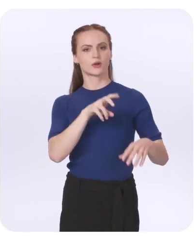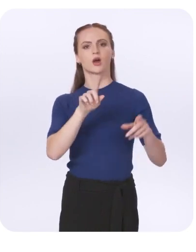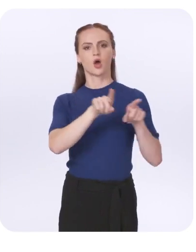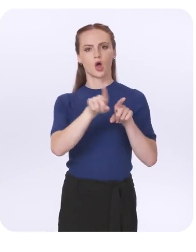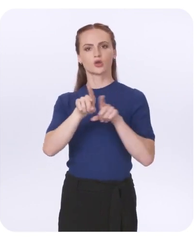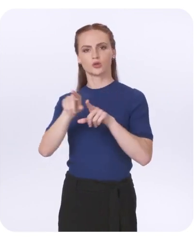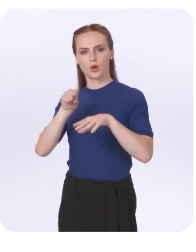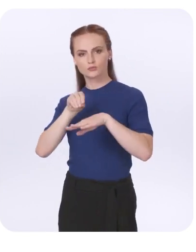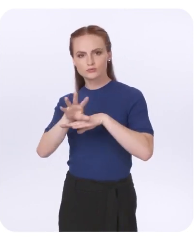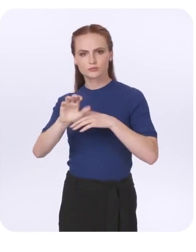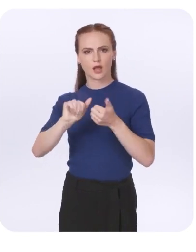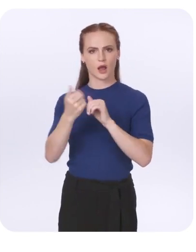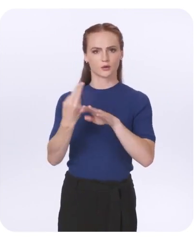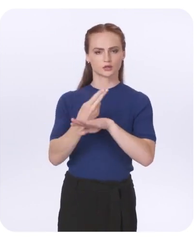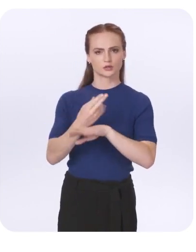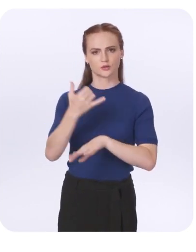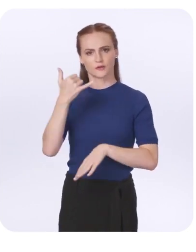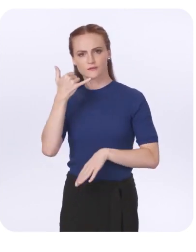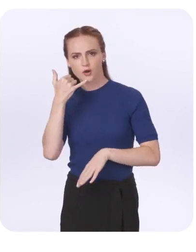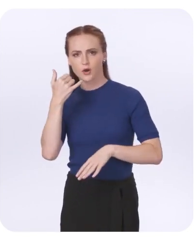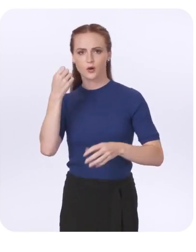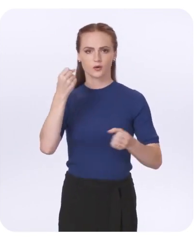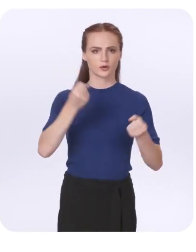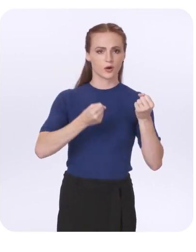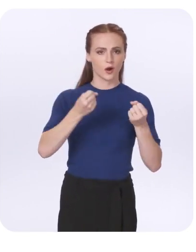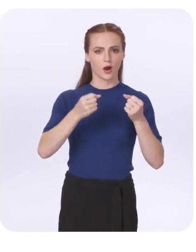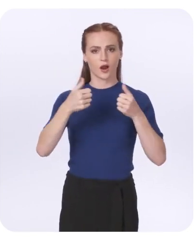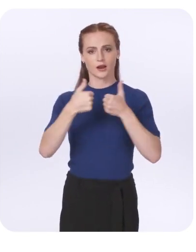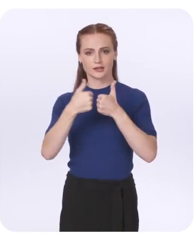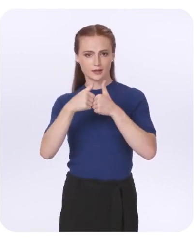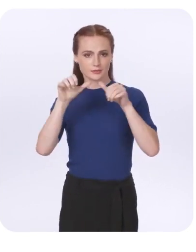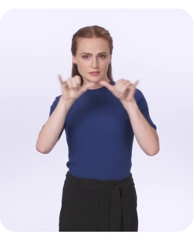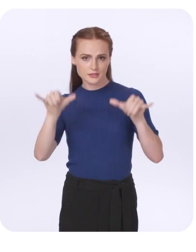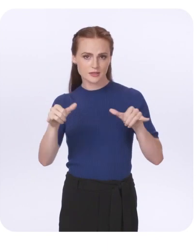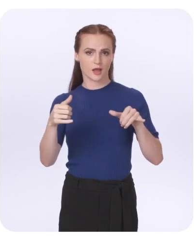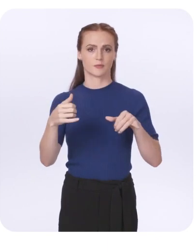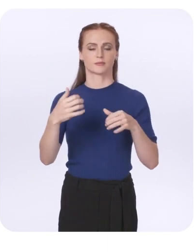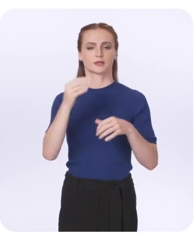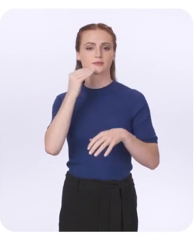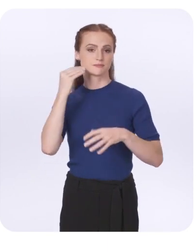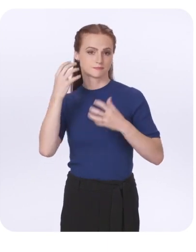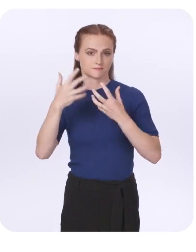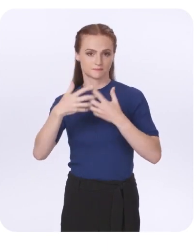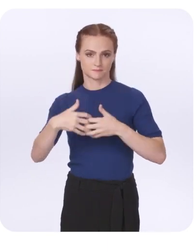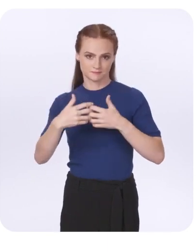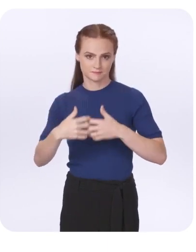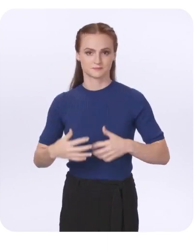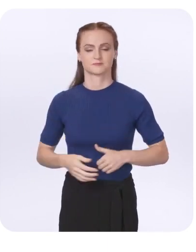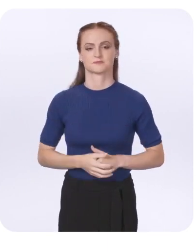my phone, to my car, gaming systems, and consumer devices. My name is Jeff Wang.